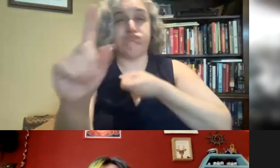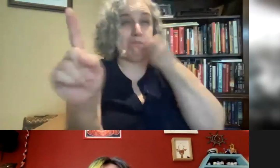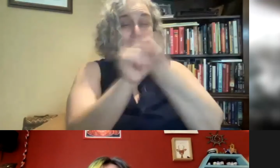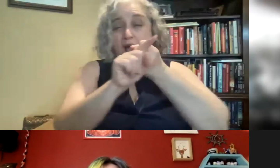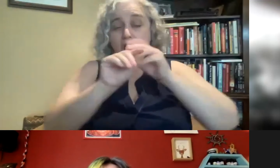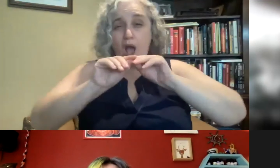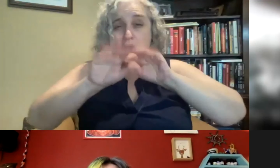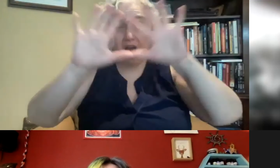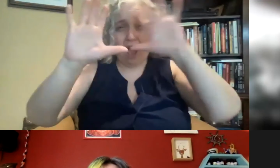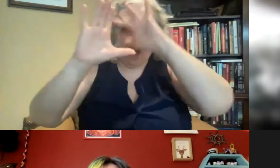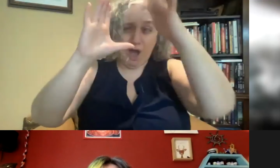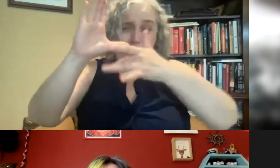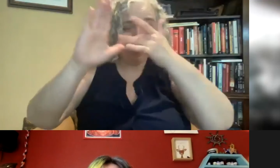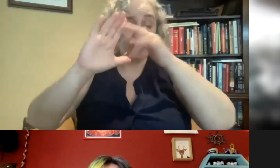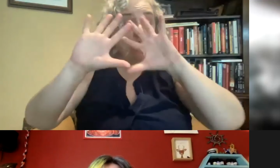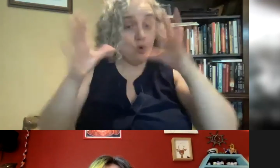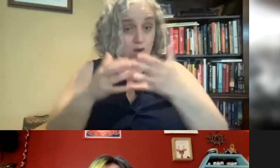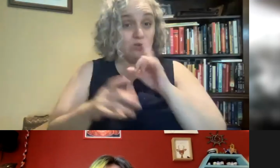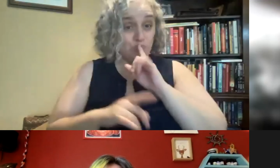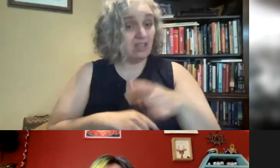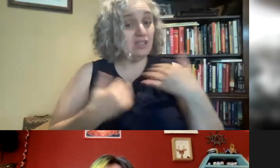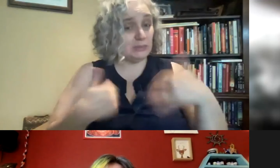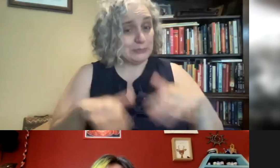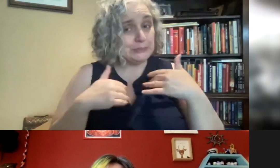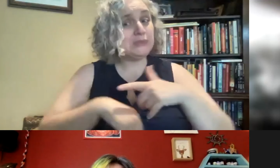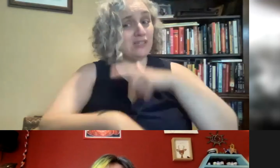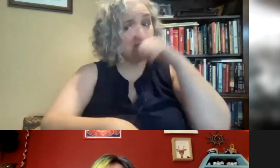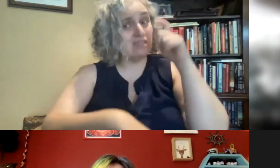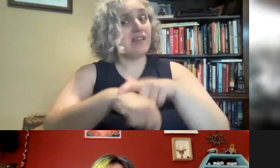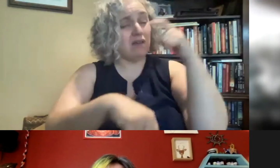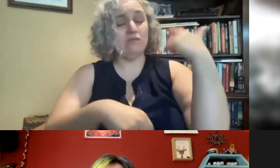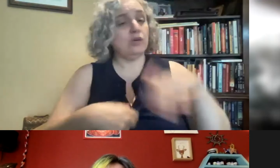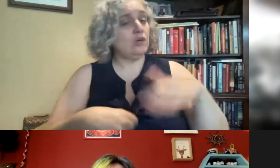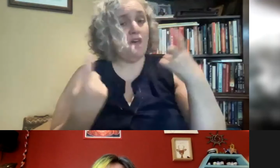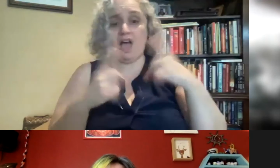It's really a moment in time that does not come around very often.